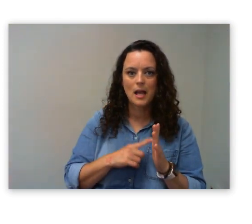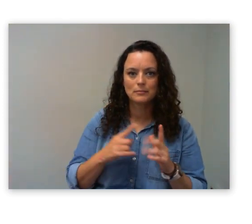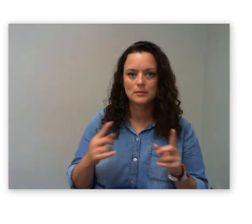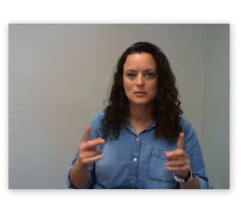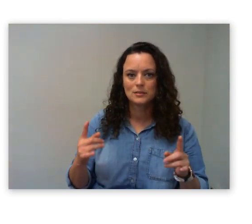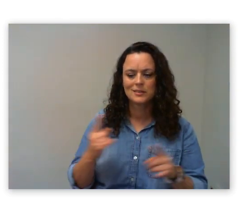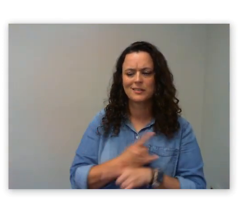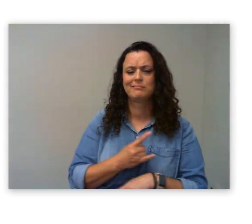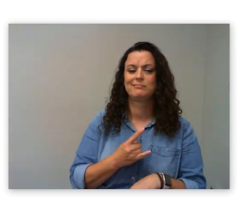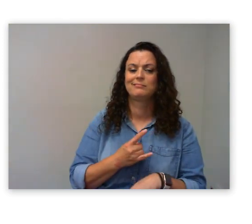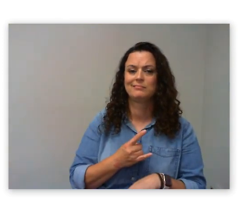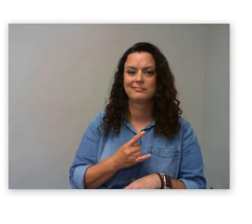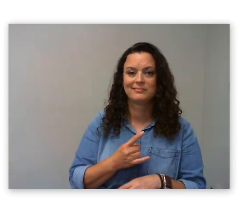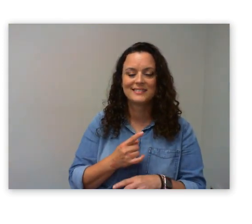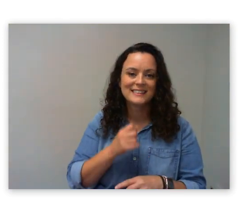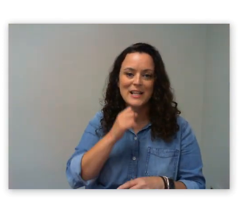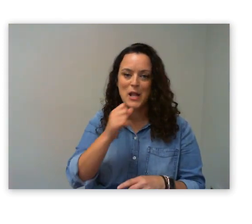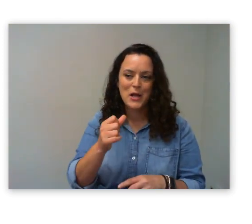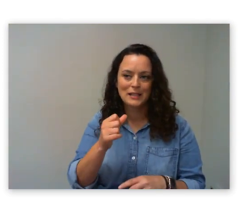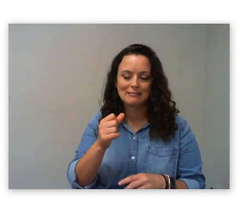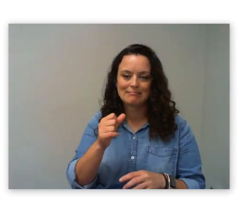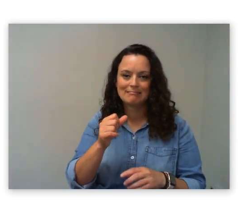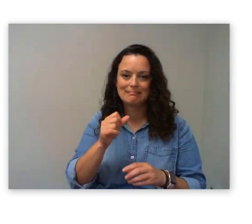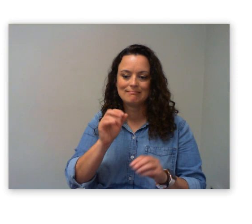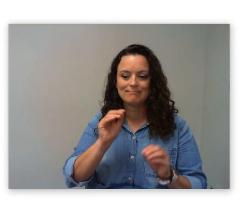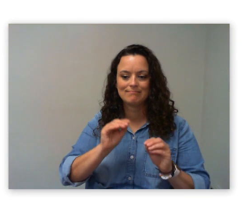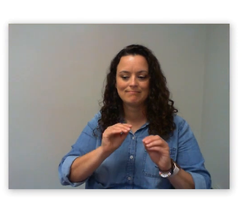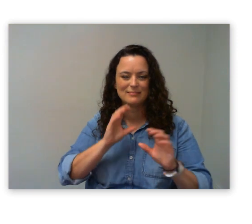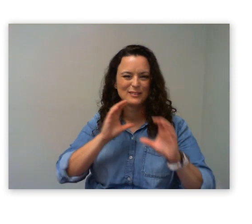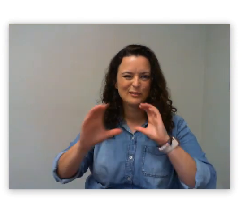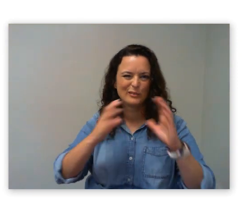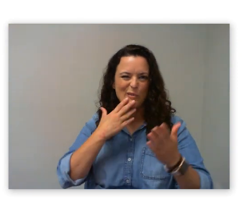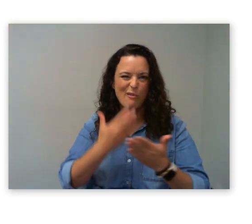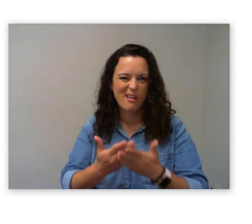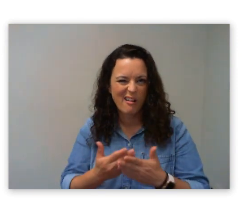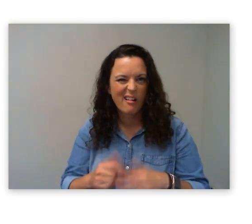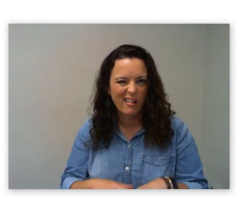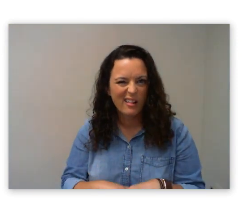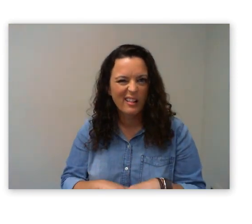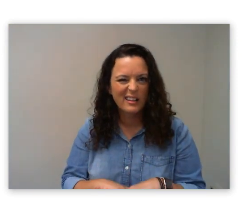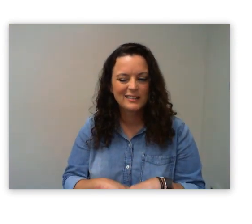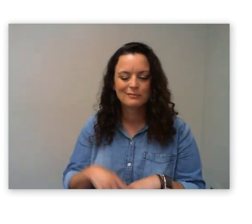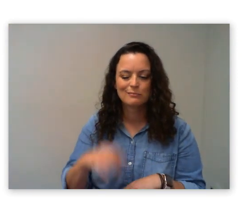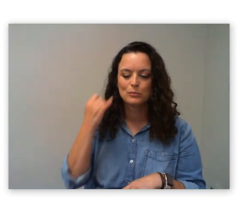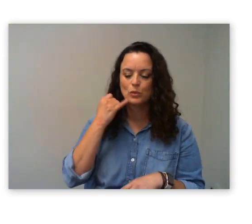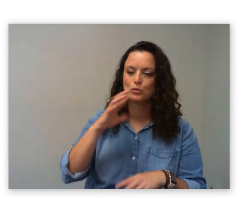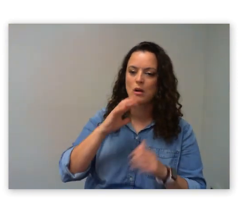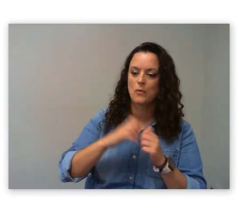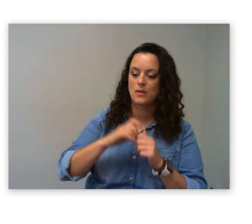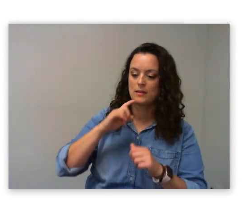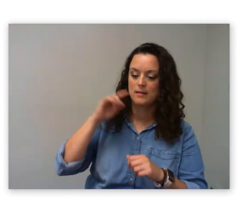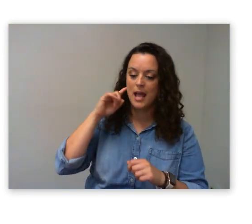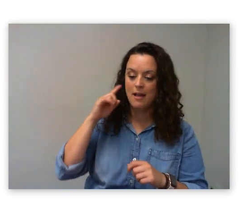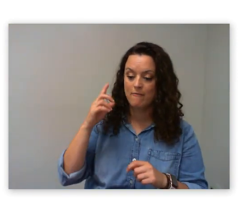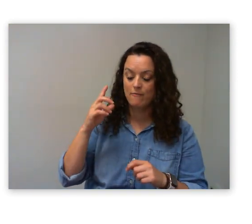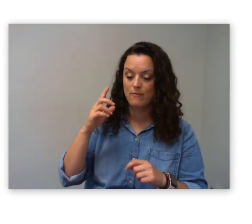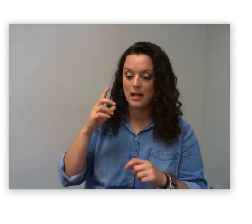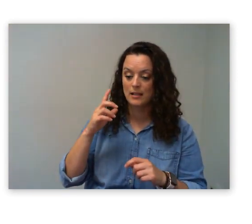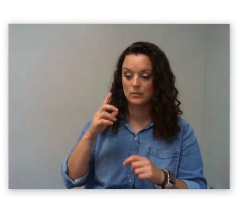go over really well when um you're talking with a deaf person and you don't have an interpreter